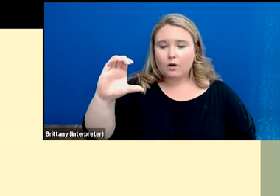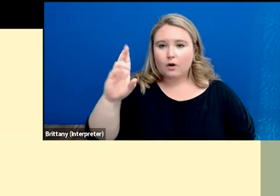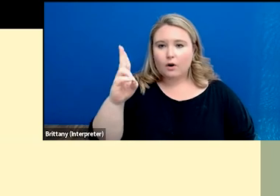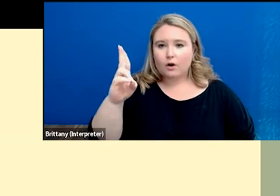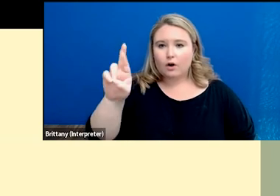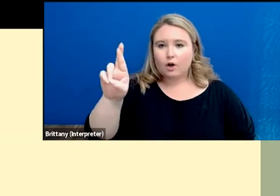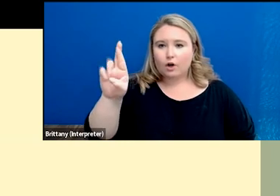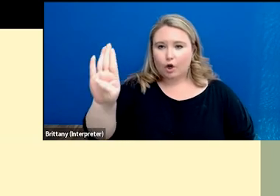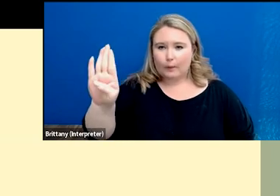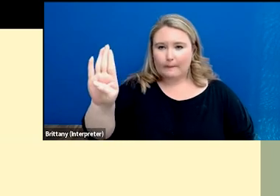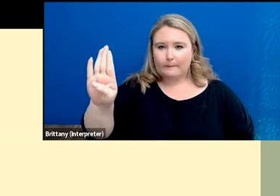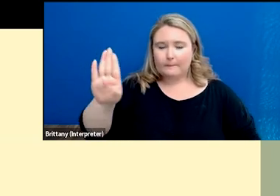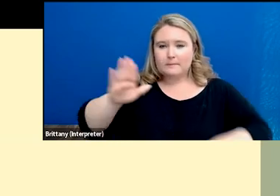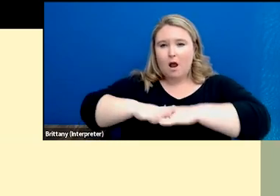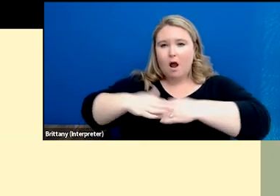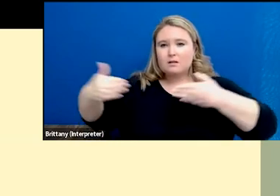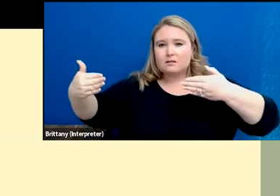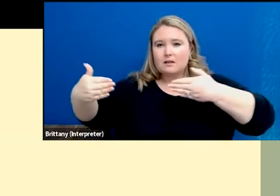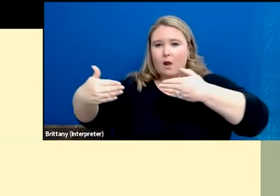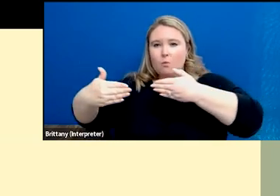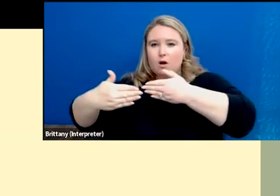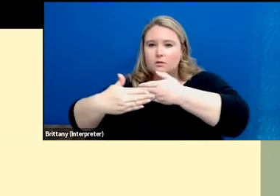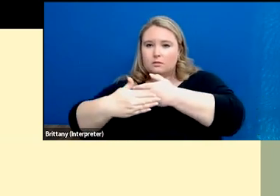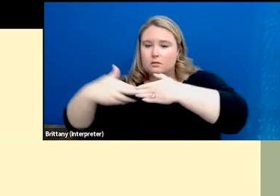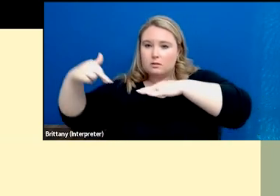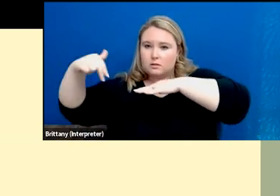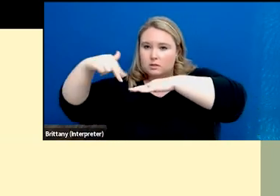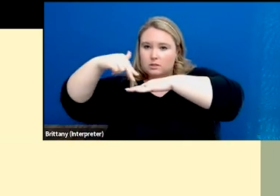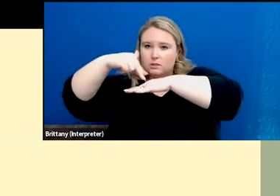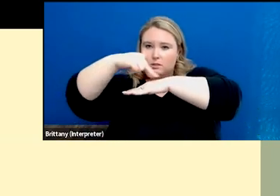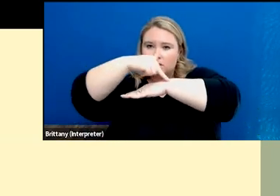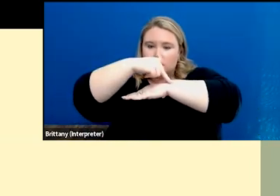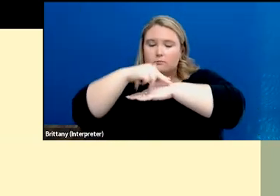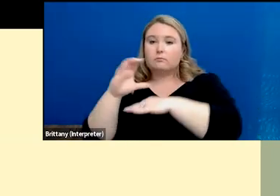Curb cuts in sidewalks were originally made so that people with disabilities can use the sidewalks,